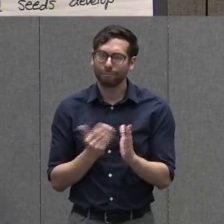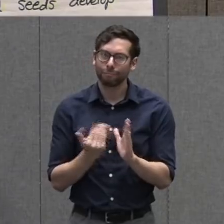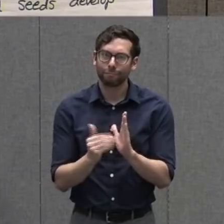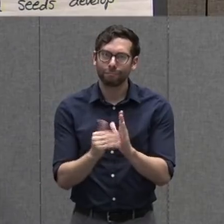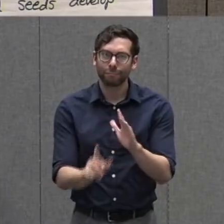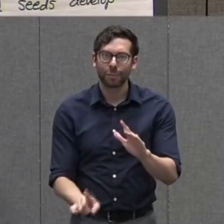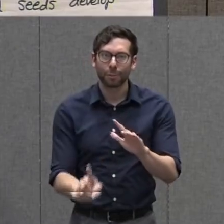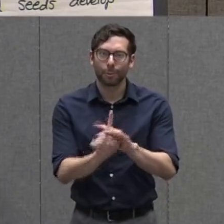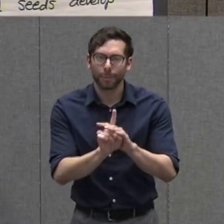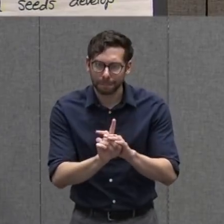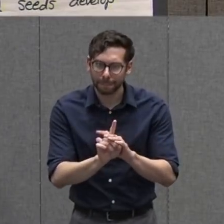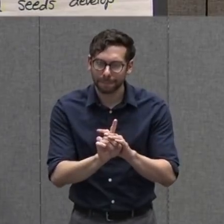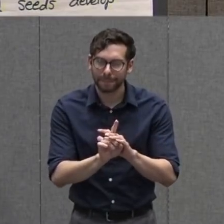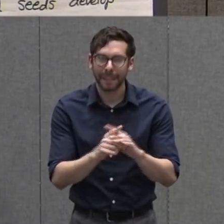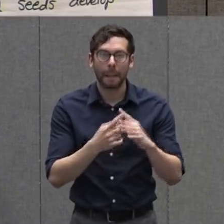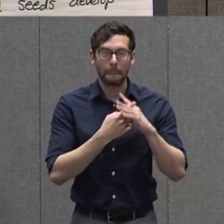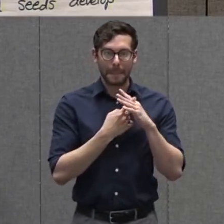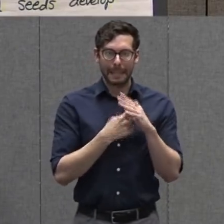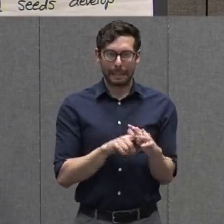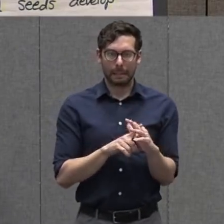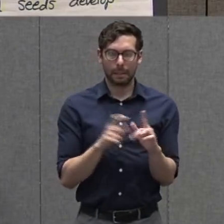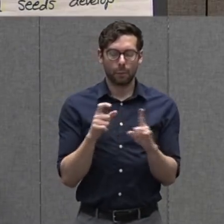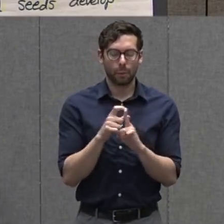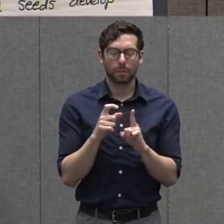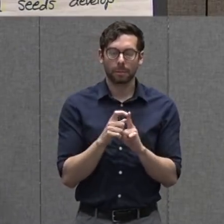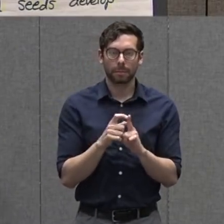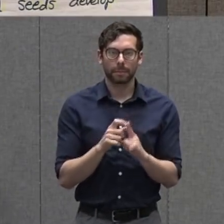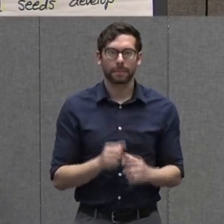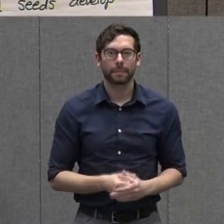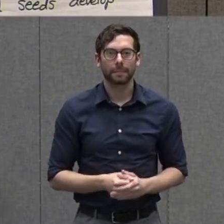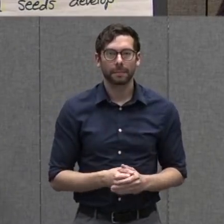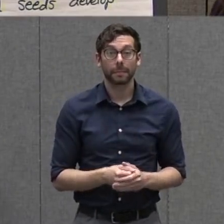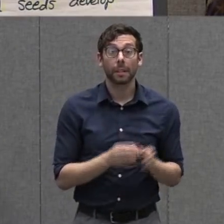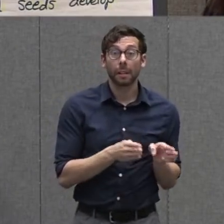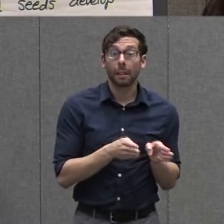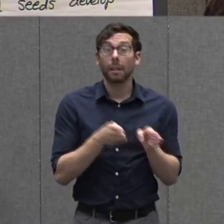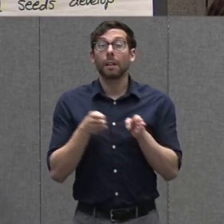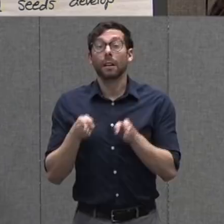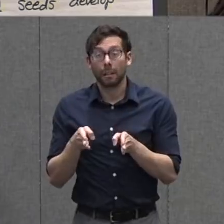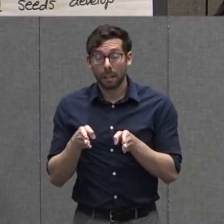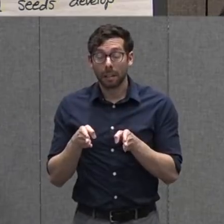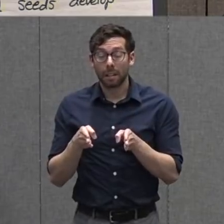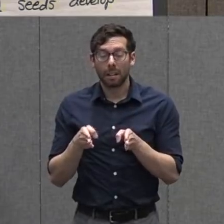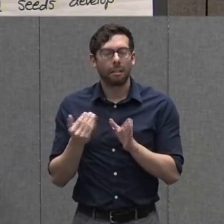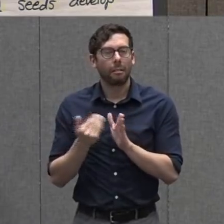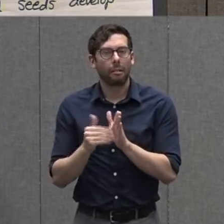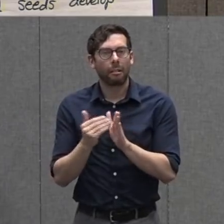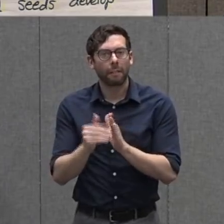And then we said that we saw P-E-R together, per. We said we often see those letters together,